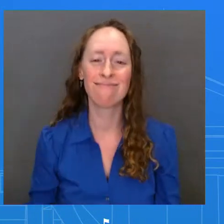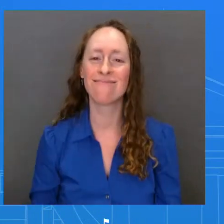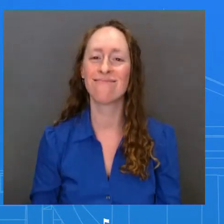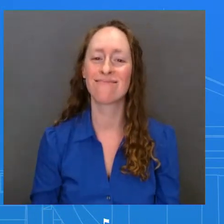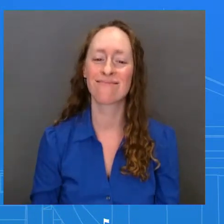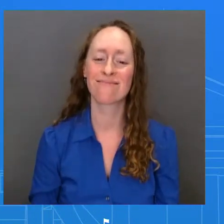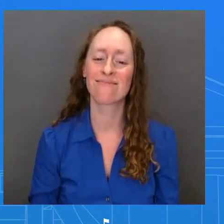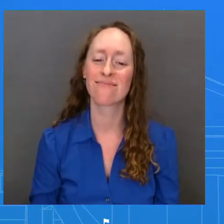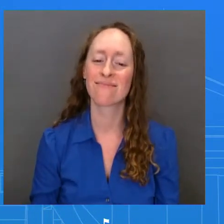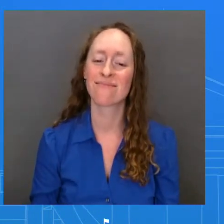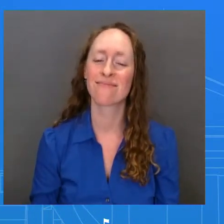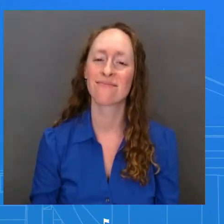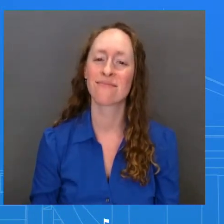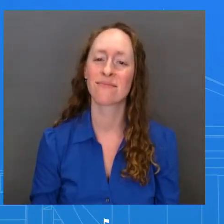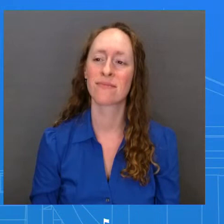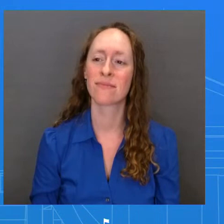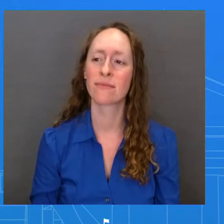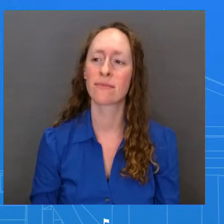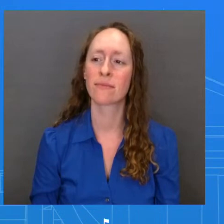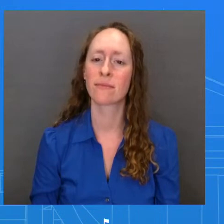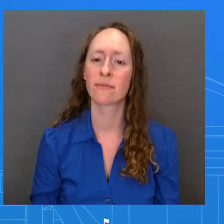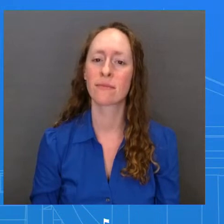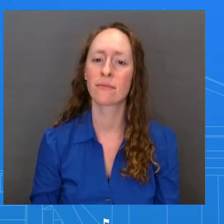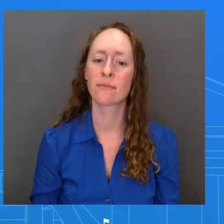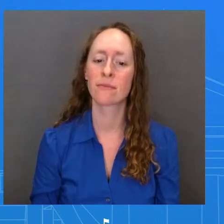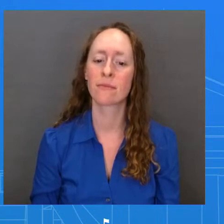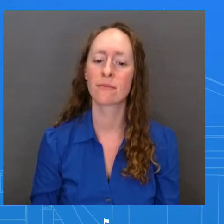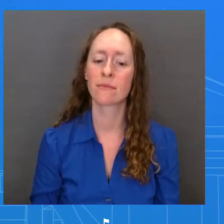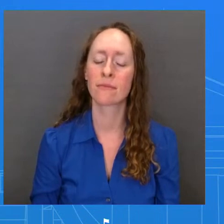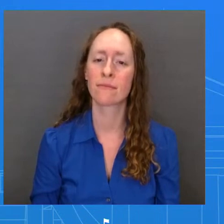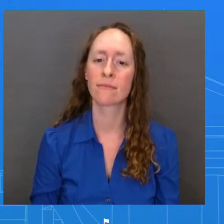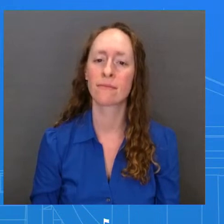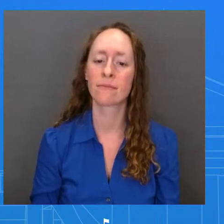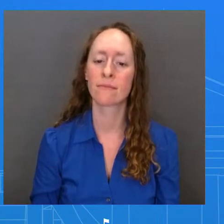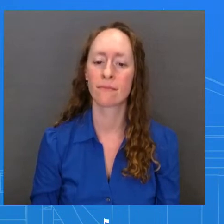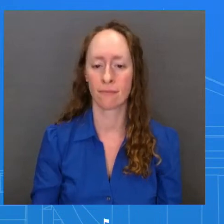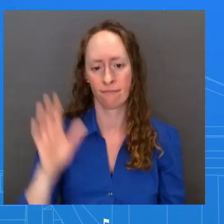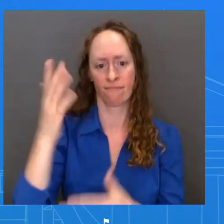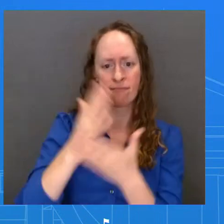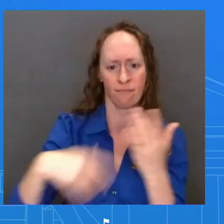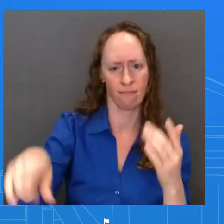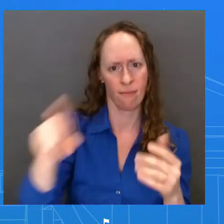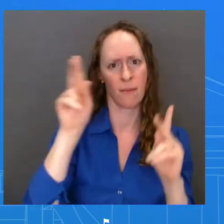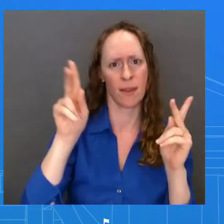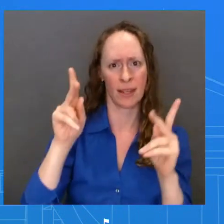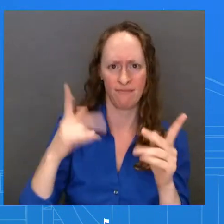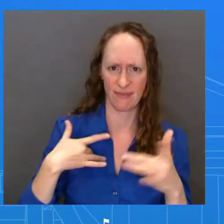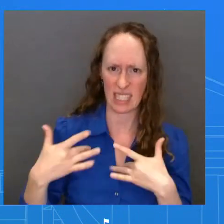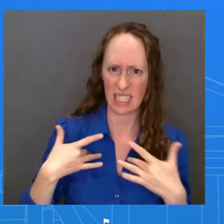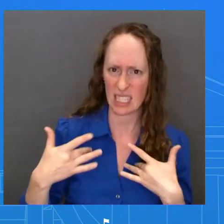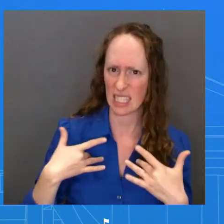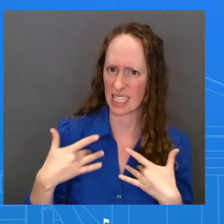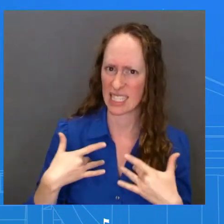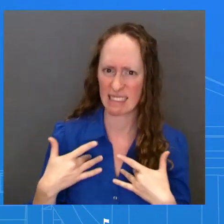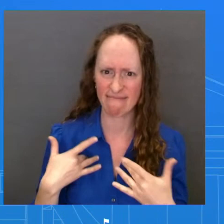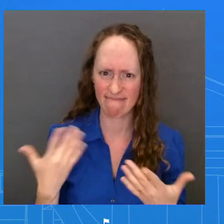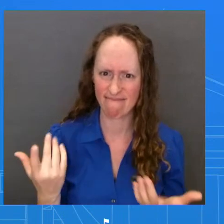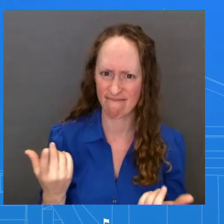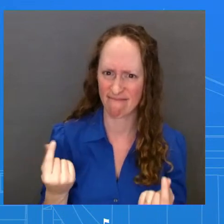to make it difficult to backtrack from the commitments made today during future administrations here, in South Korea, and Japan. Can you just expand on the staying power